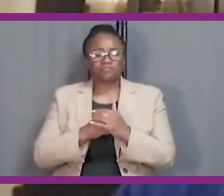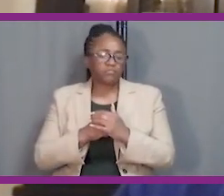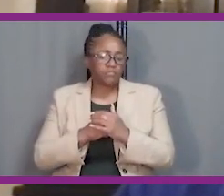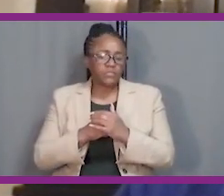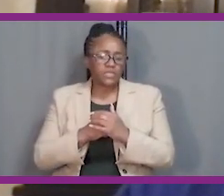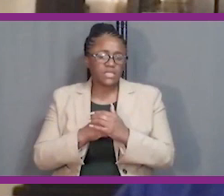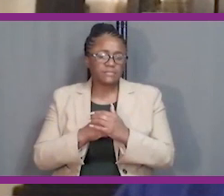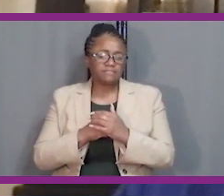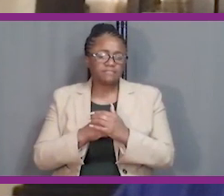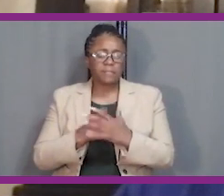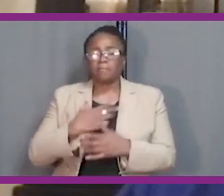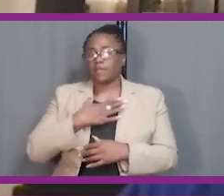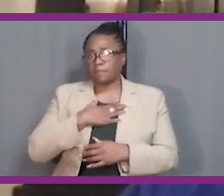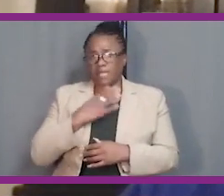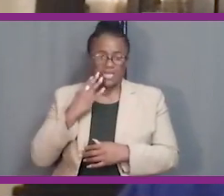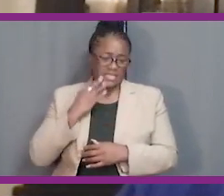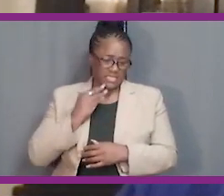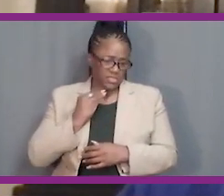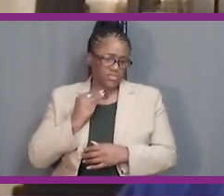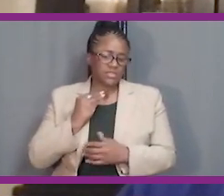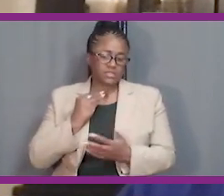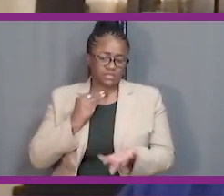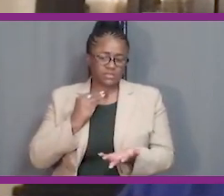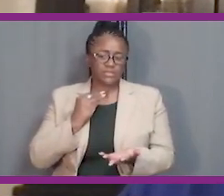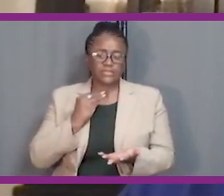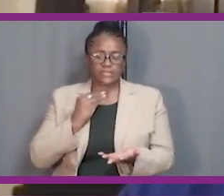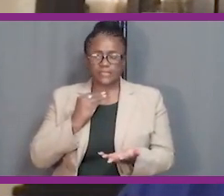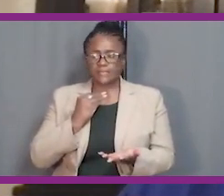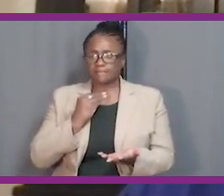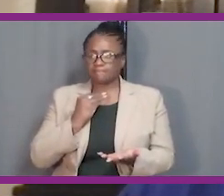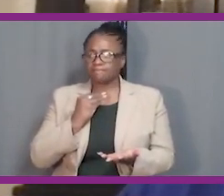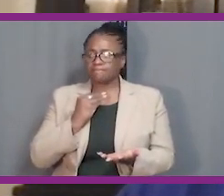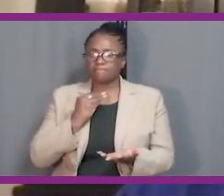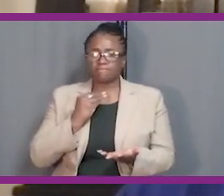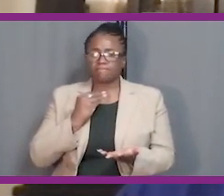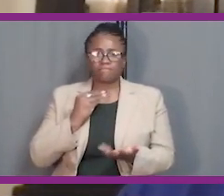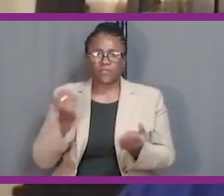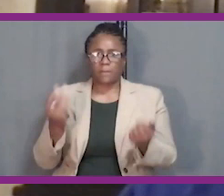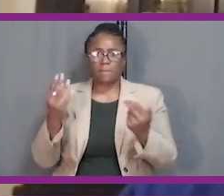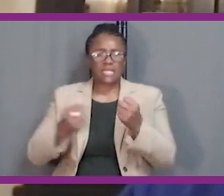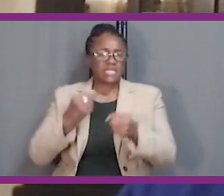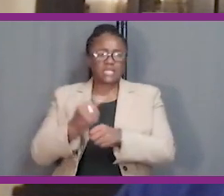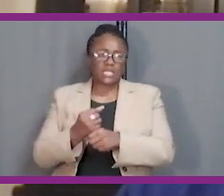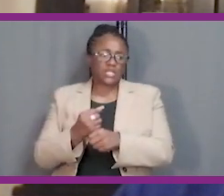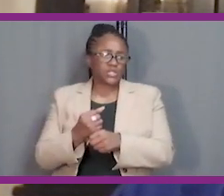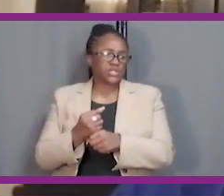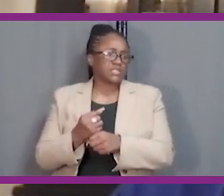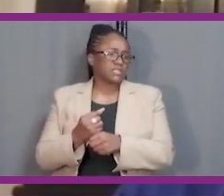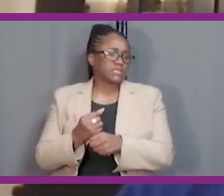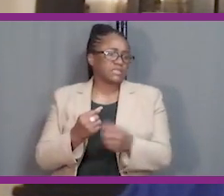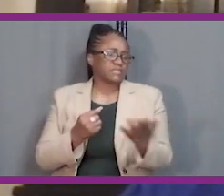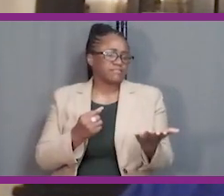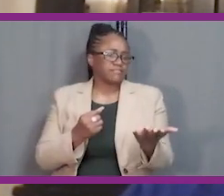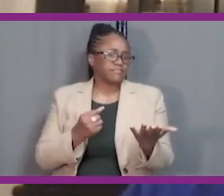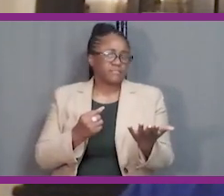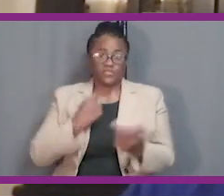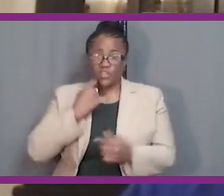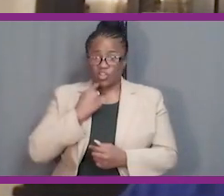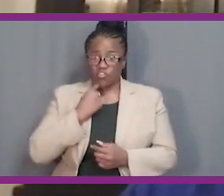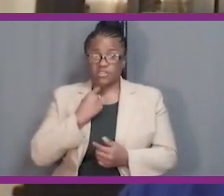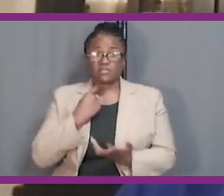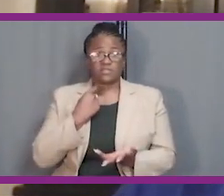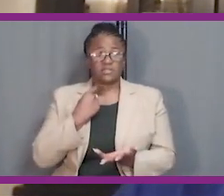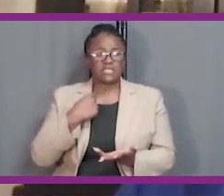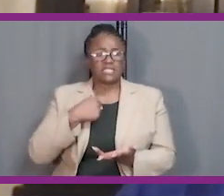over many years and even very current as I watch women and girls and other multiply marginalized